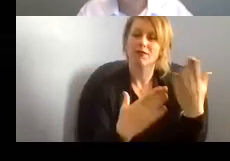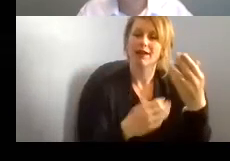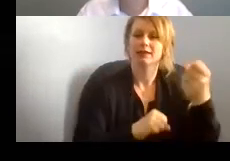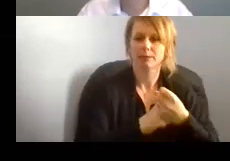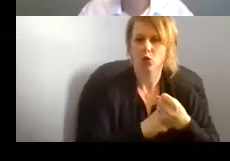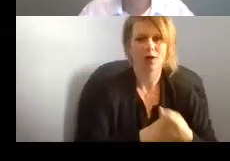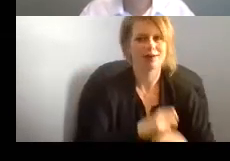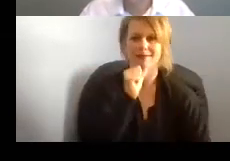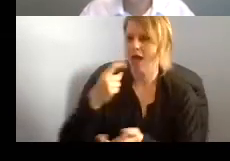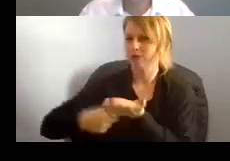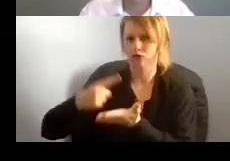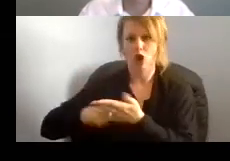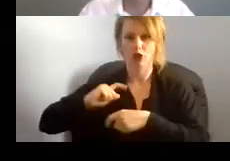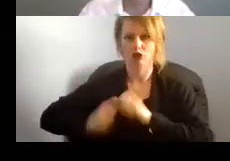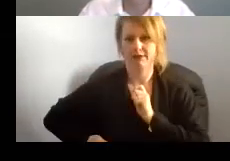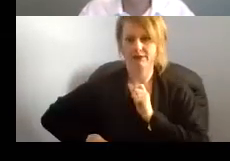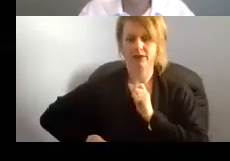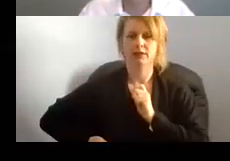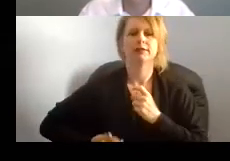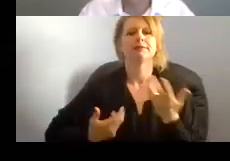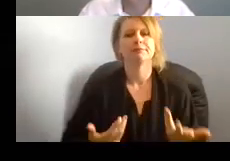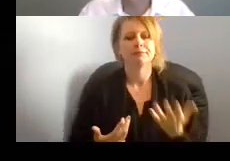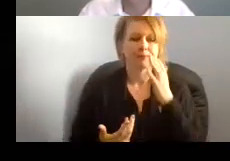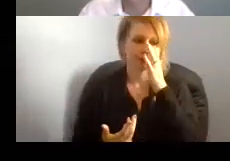I think if you say, you know, we have to talk about the fact that we’re